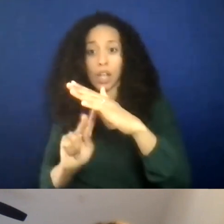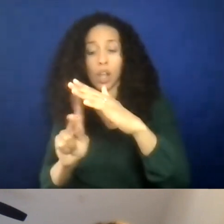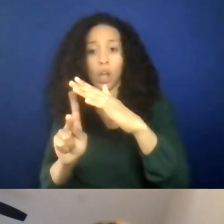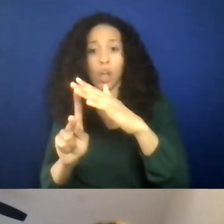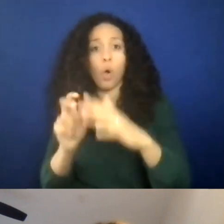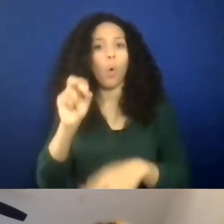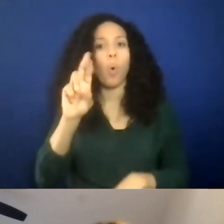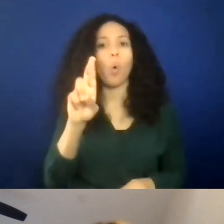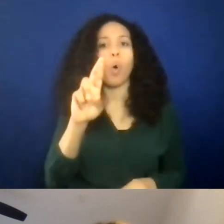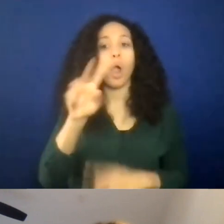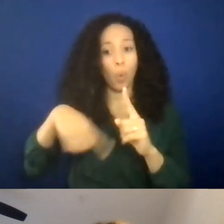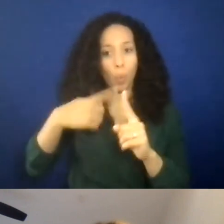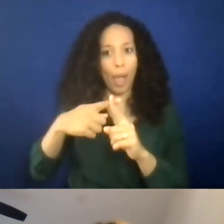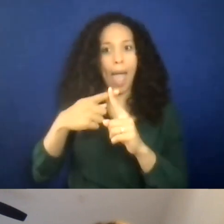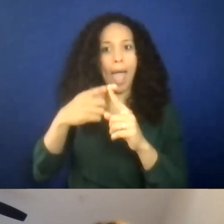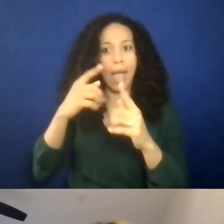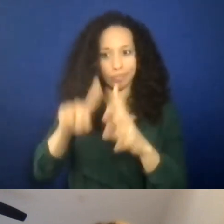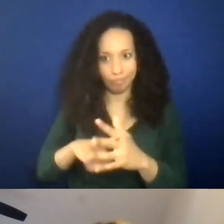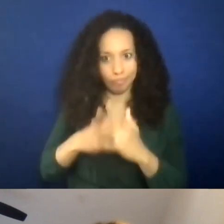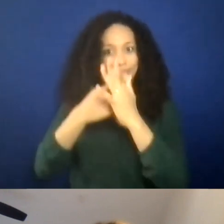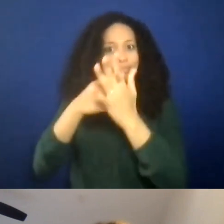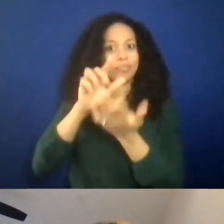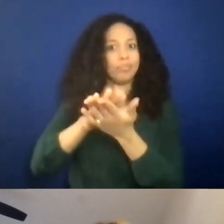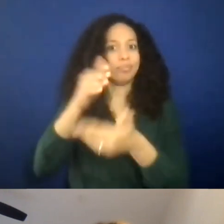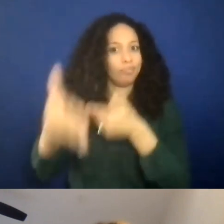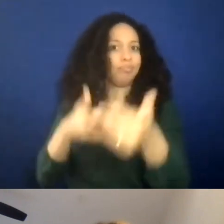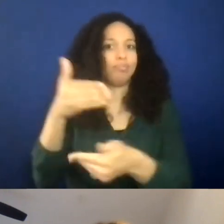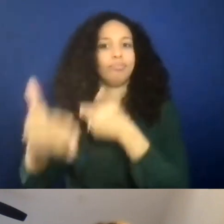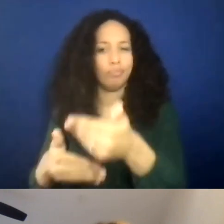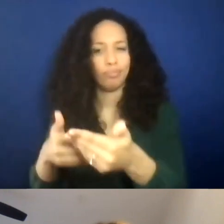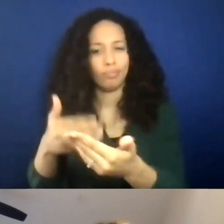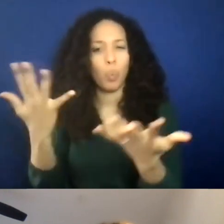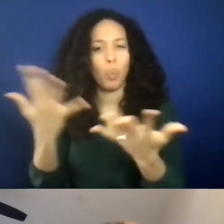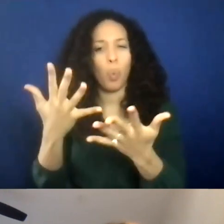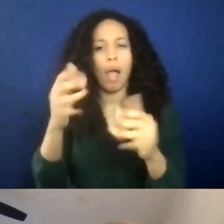once a child is already in school? What, what do you think are the most common areas of dispute?